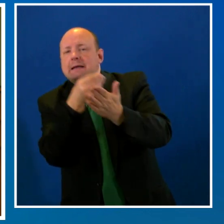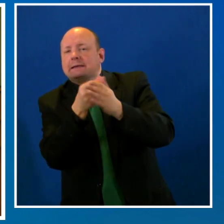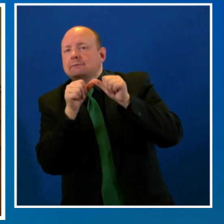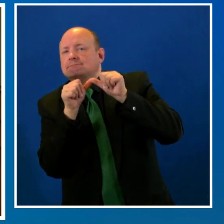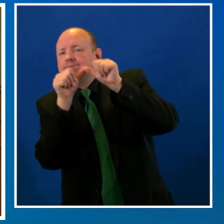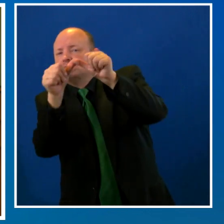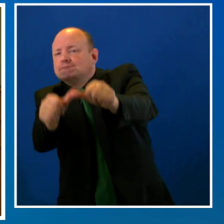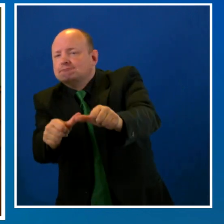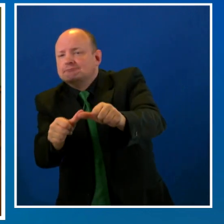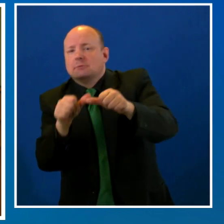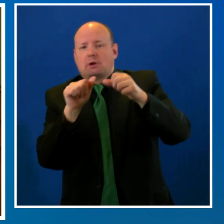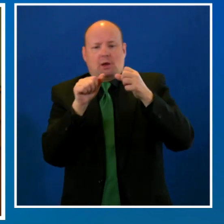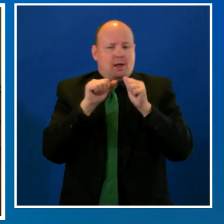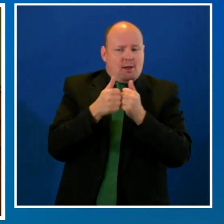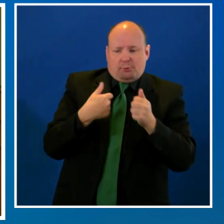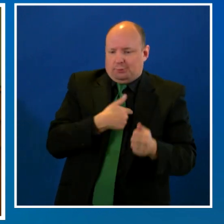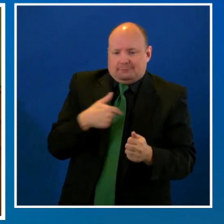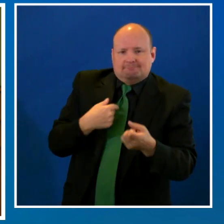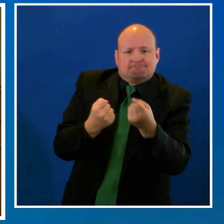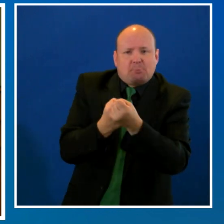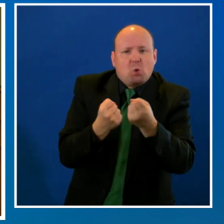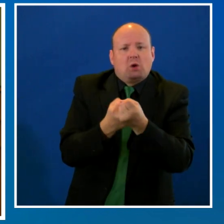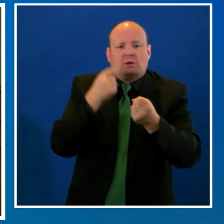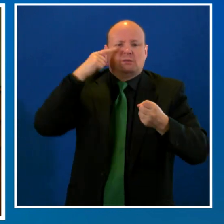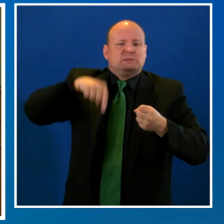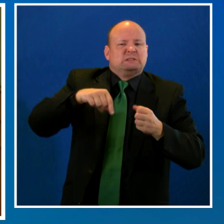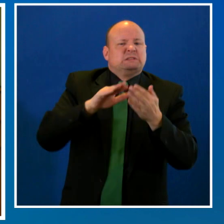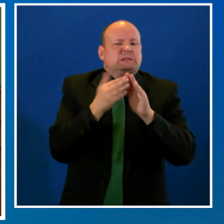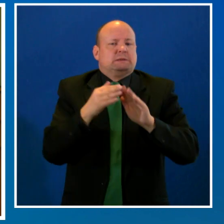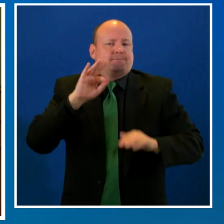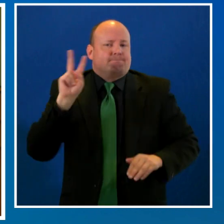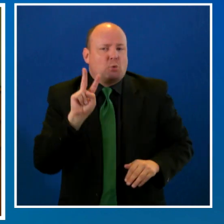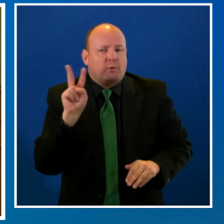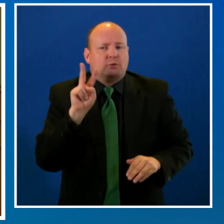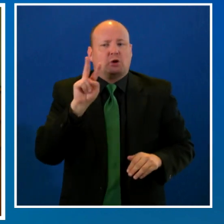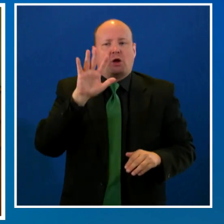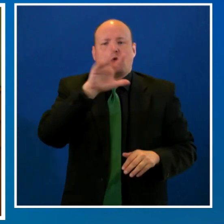The City of Vancouver will receive $32.6 million from the